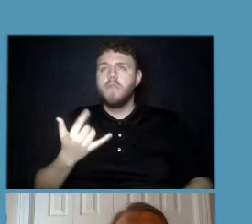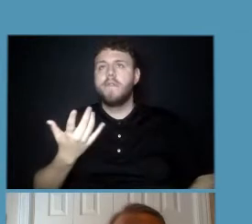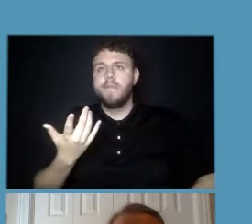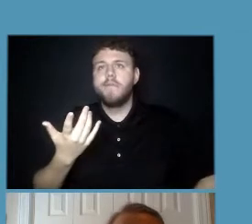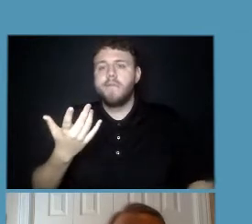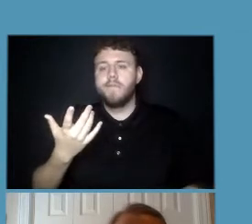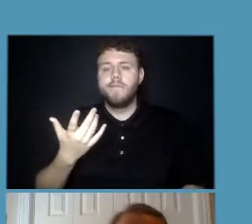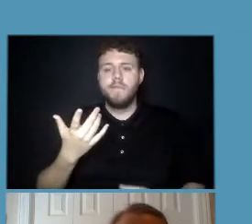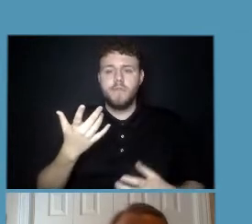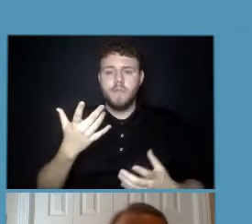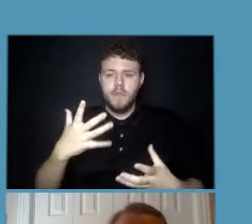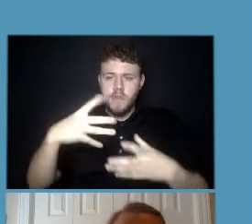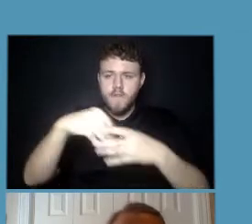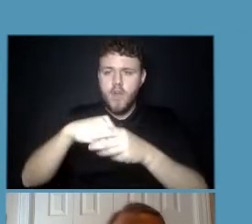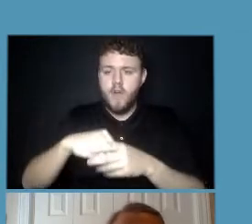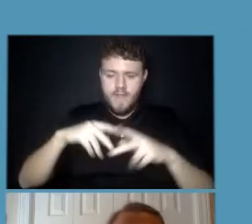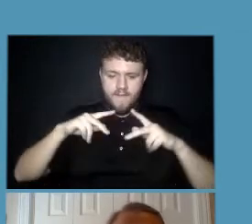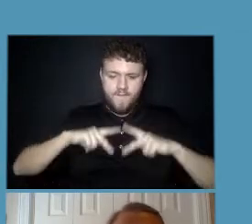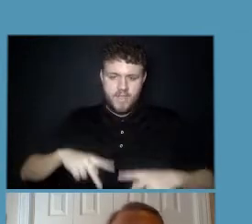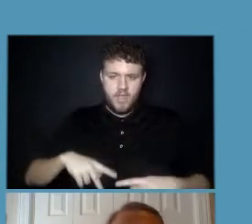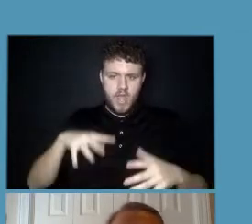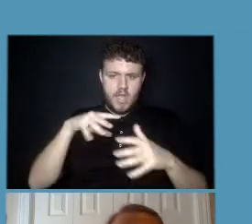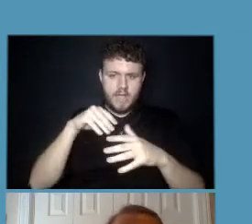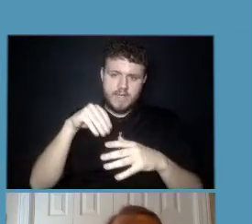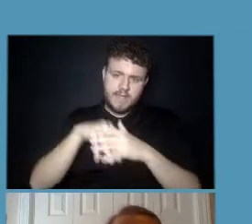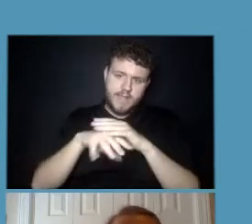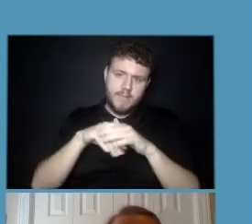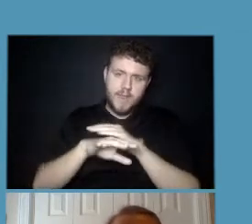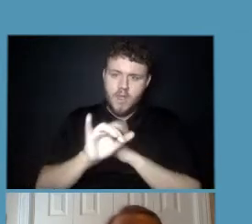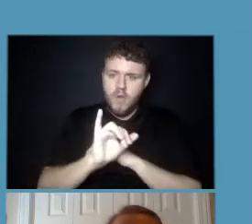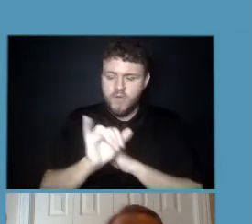physical accessibility as well and so keeping that in mind when you